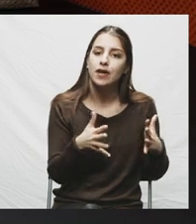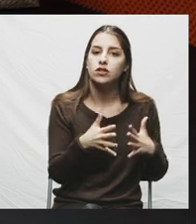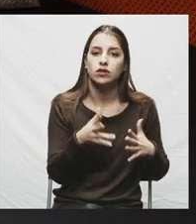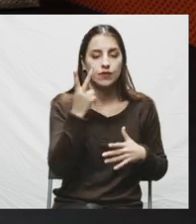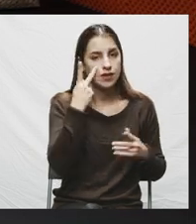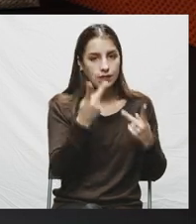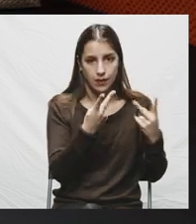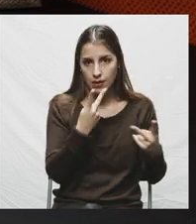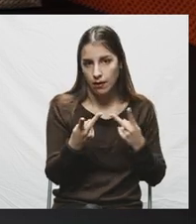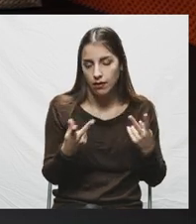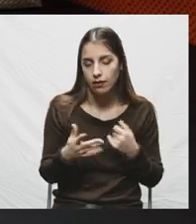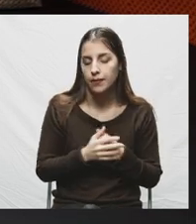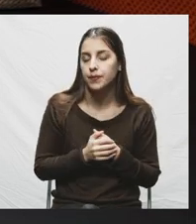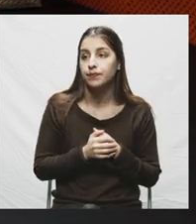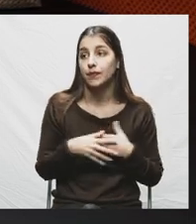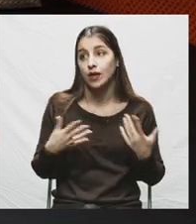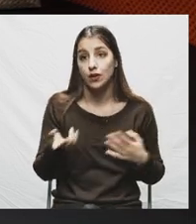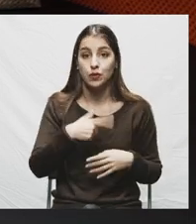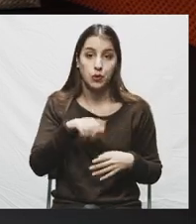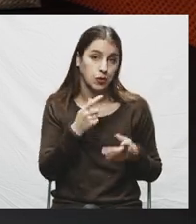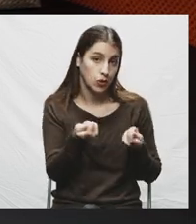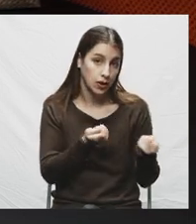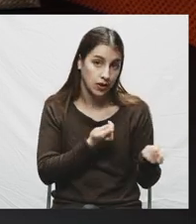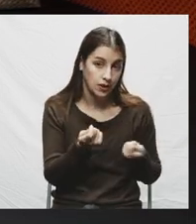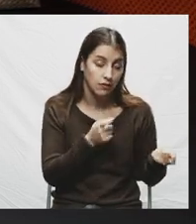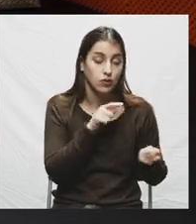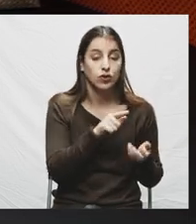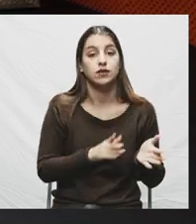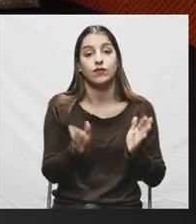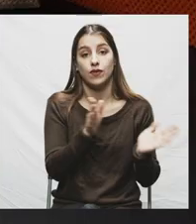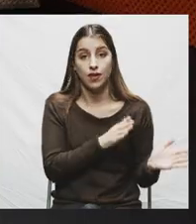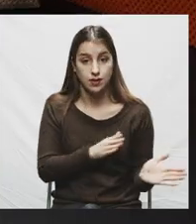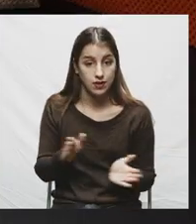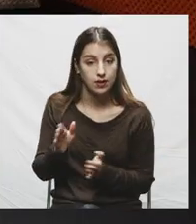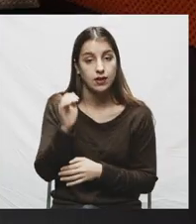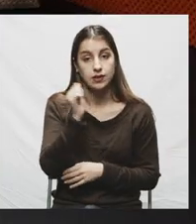visibility and to make it more public and opened to the public. So we did it during that phase.